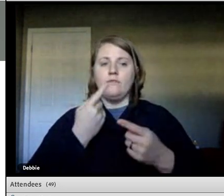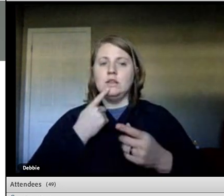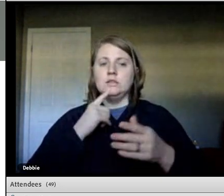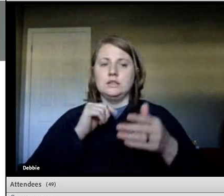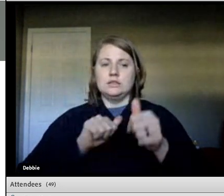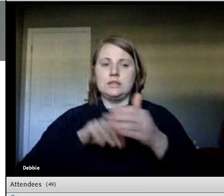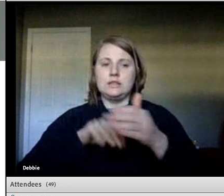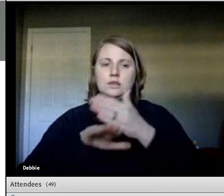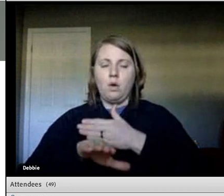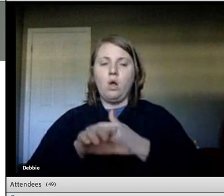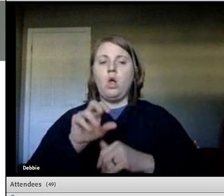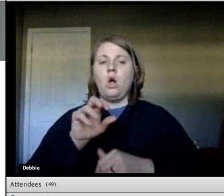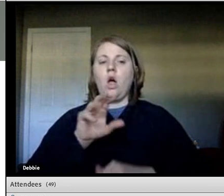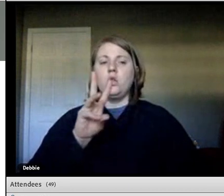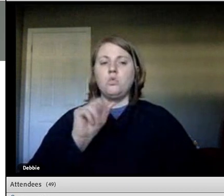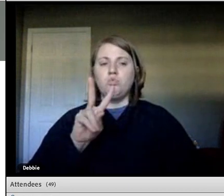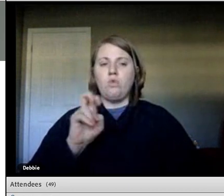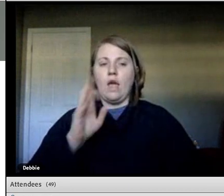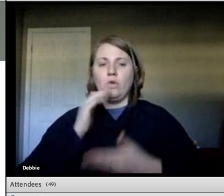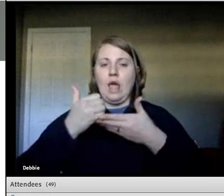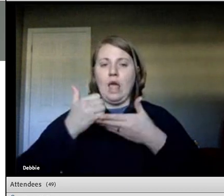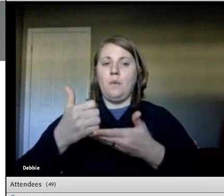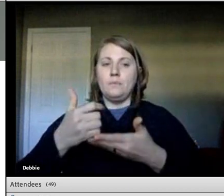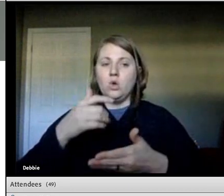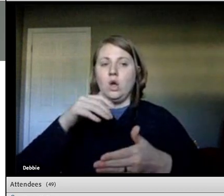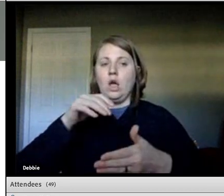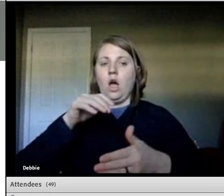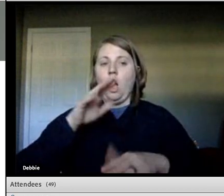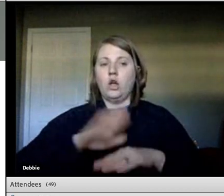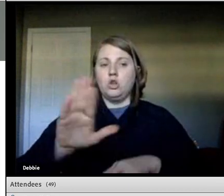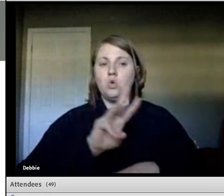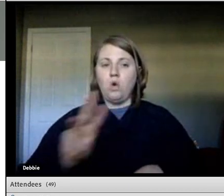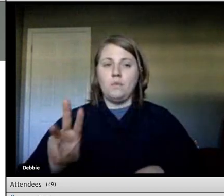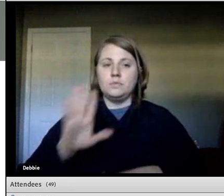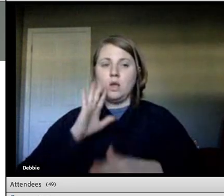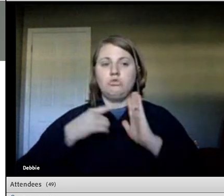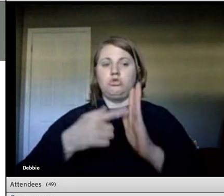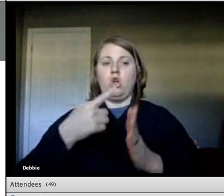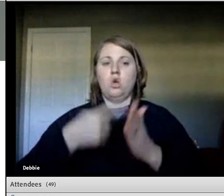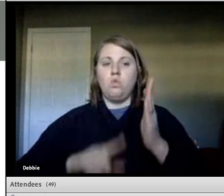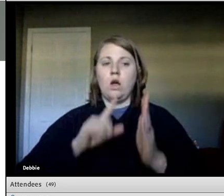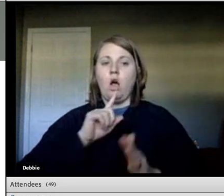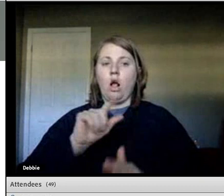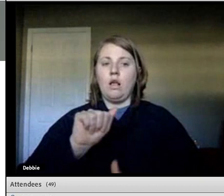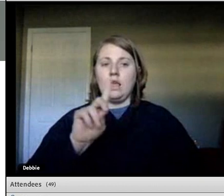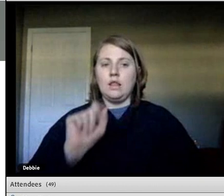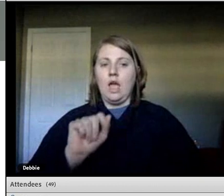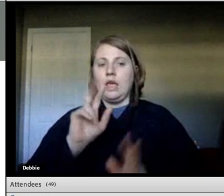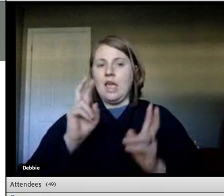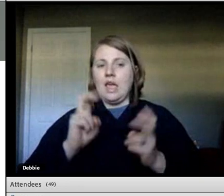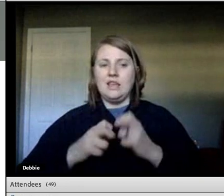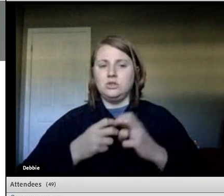and show you what are the ADA issues that you need to look at. None of these are 100 percent,